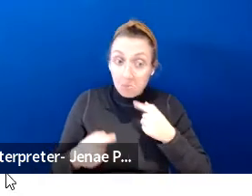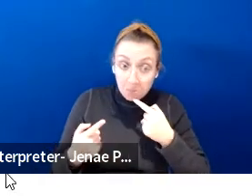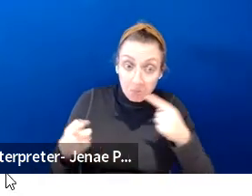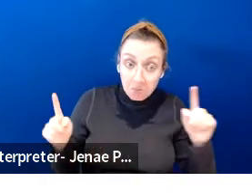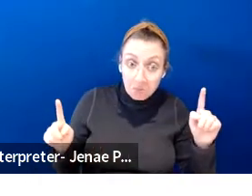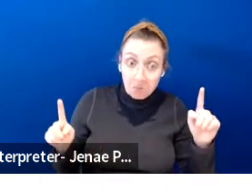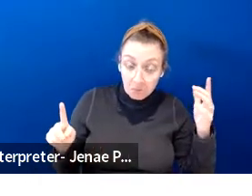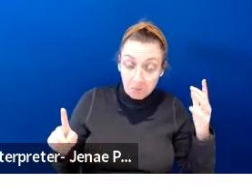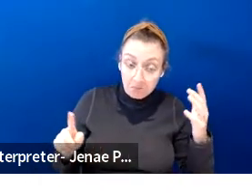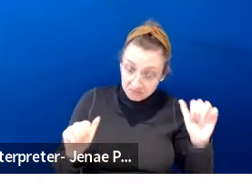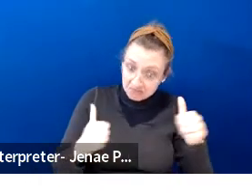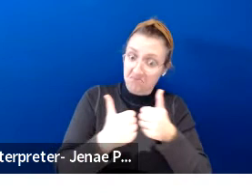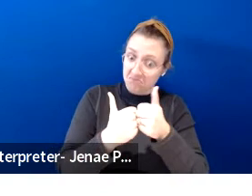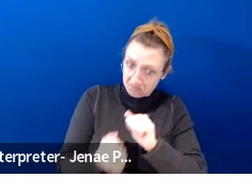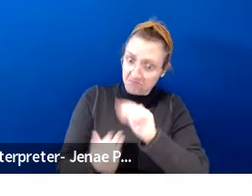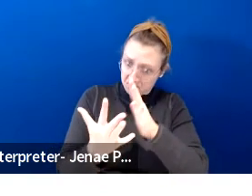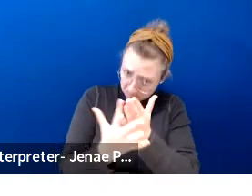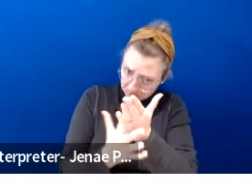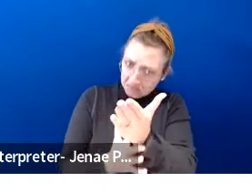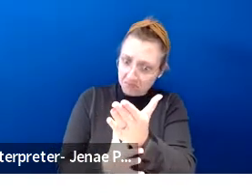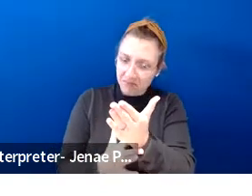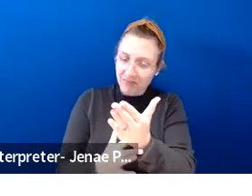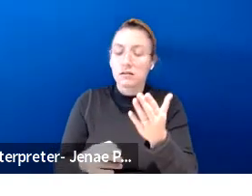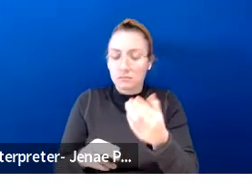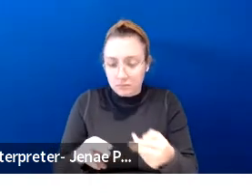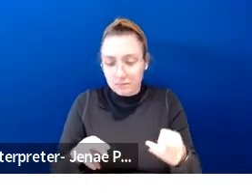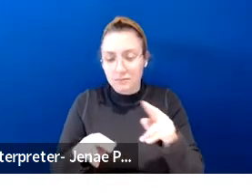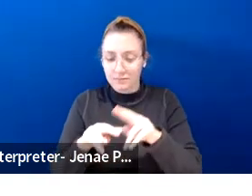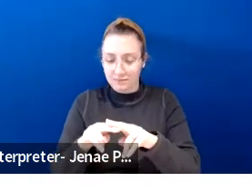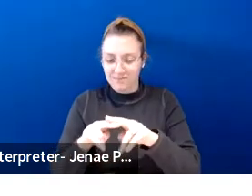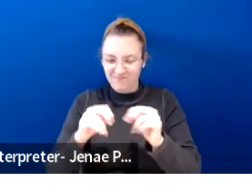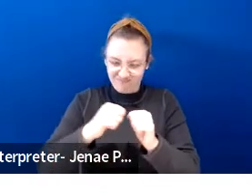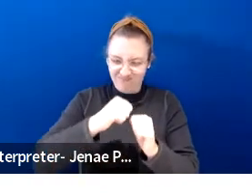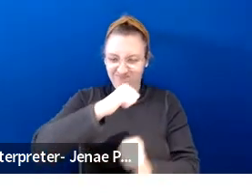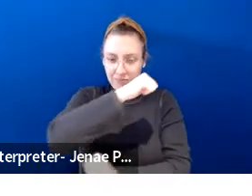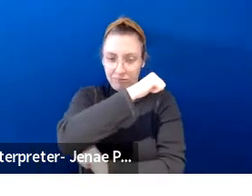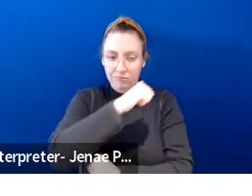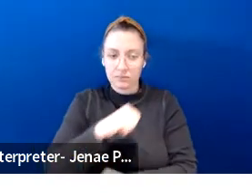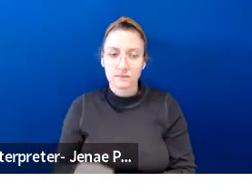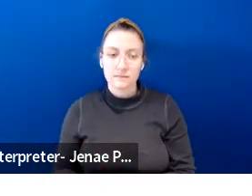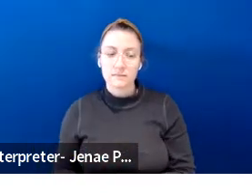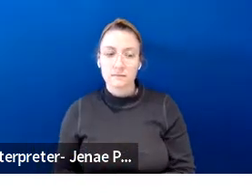and you're building on those, you're able to some other ways are able to laugh at yourself, right?